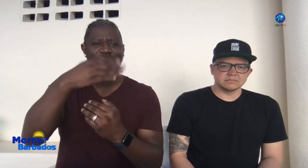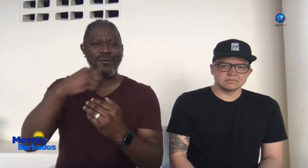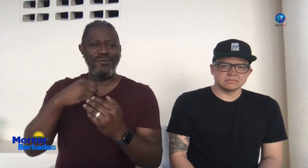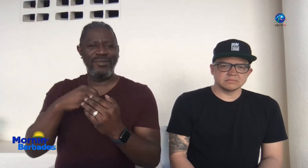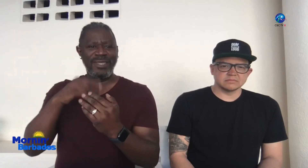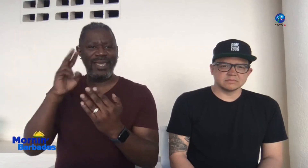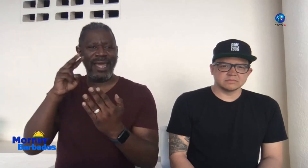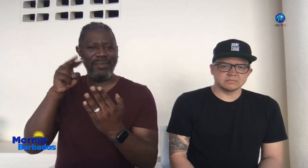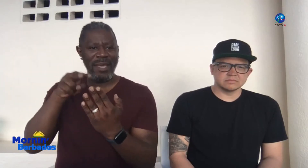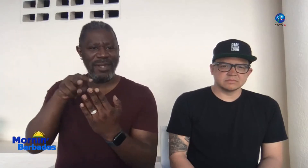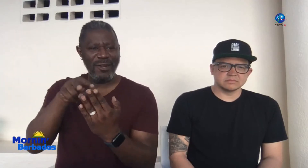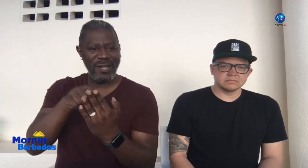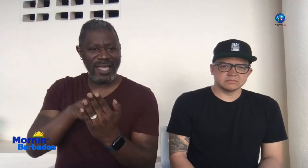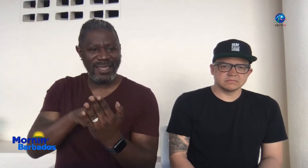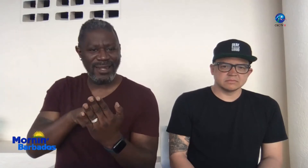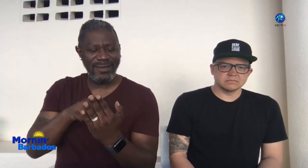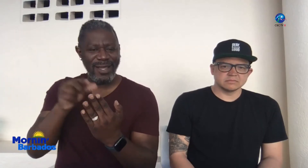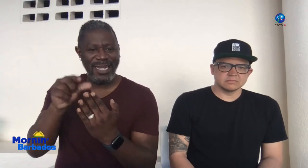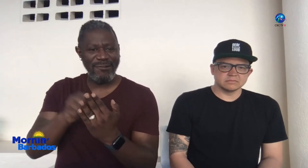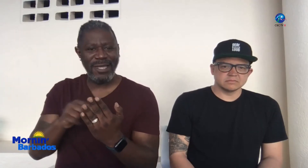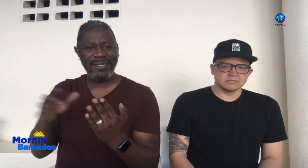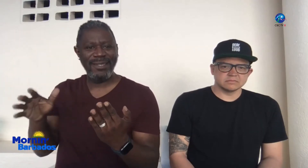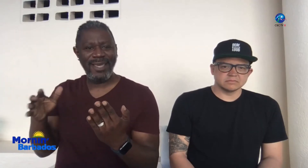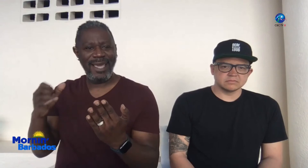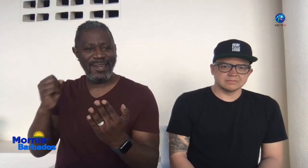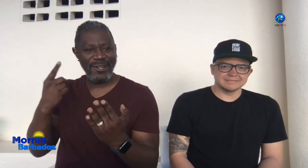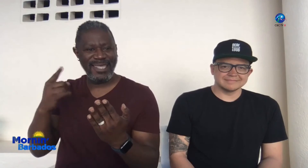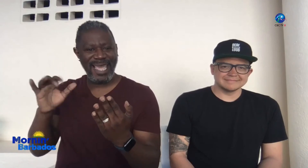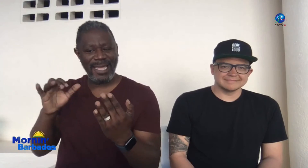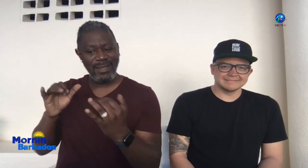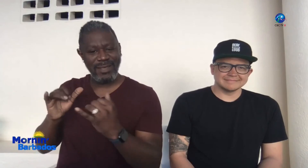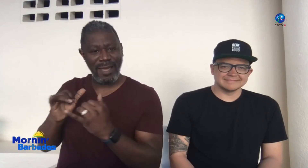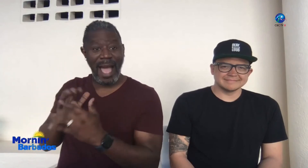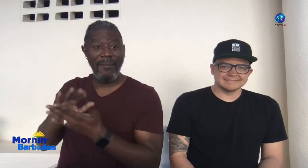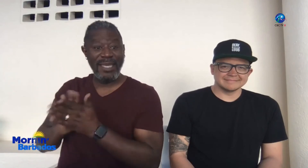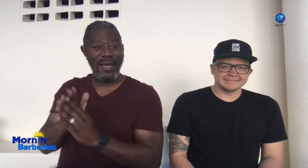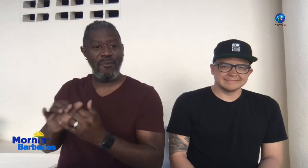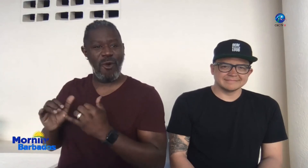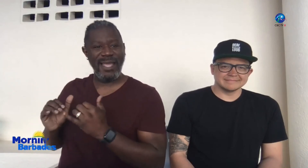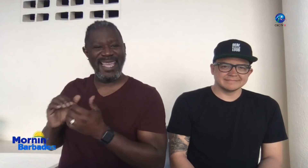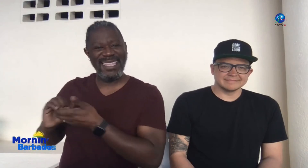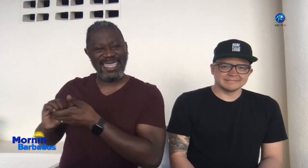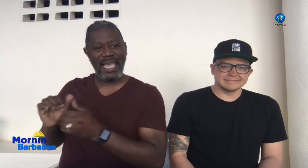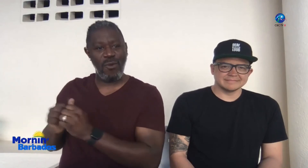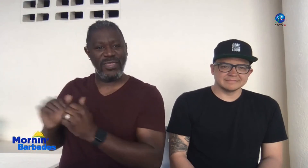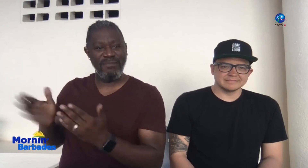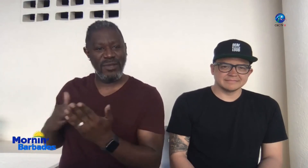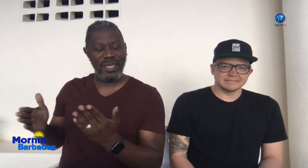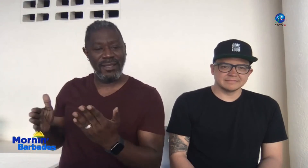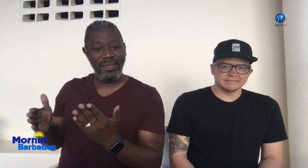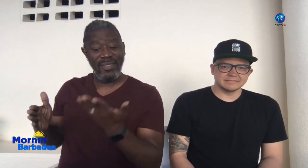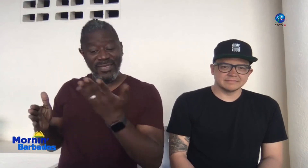out then i'll be able to look at the lyrics and understand i've become more in sync with the music